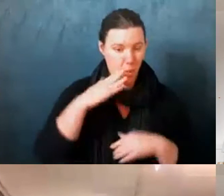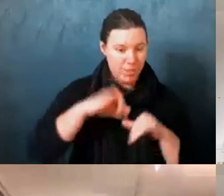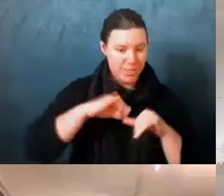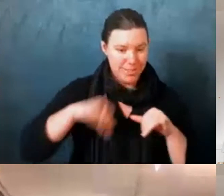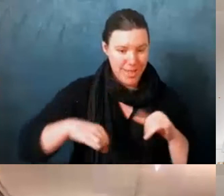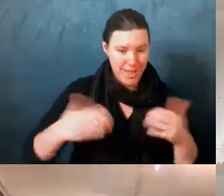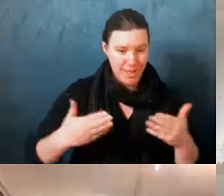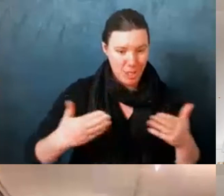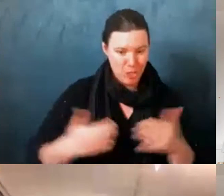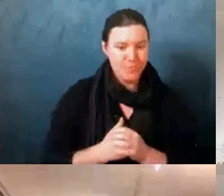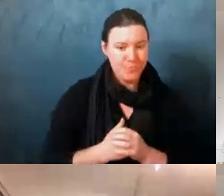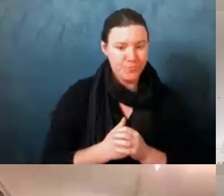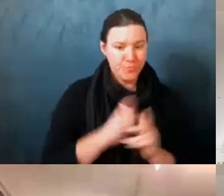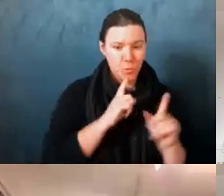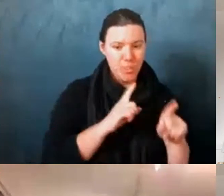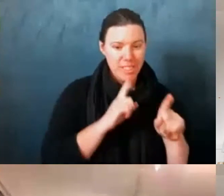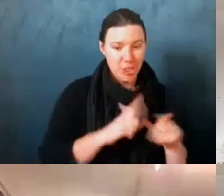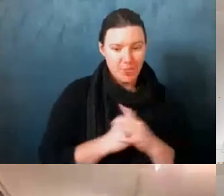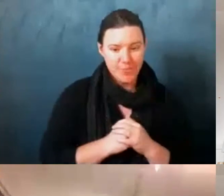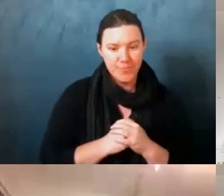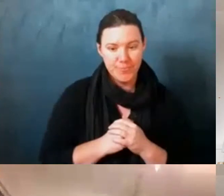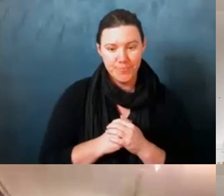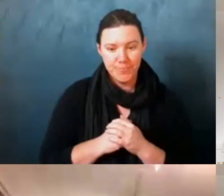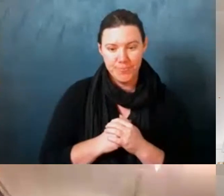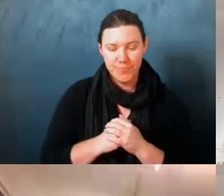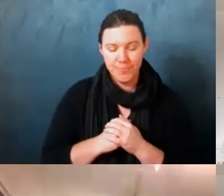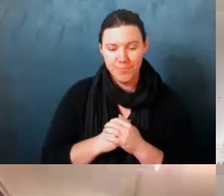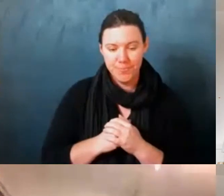to go ahead and further answer.